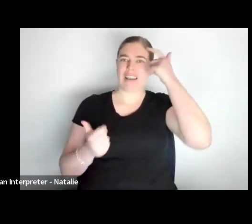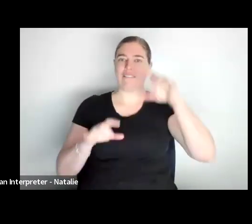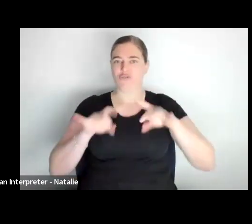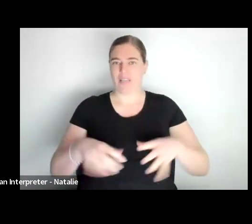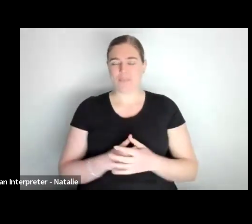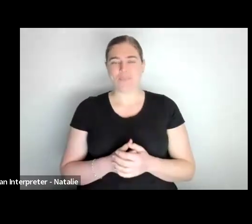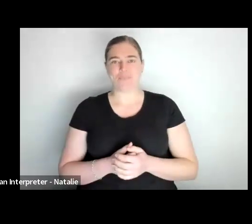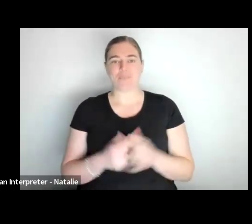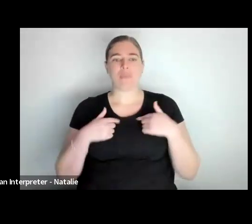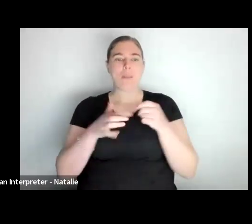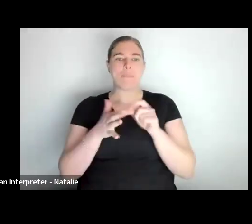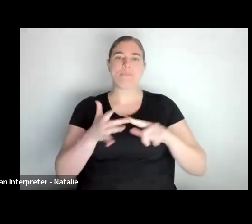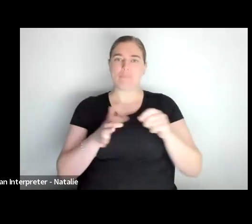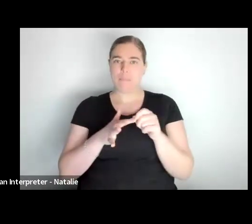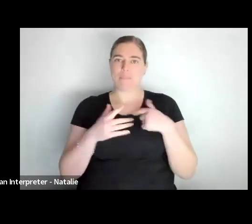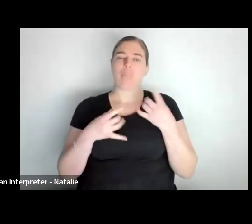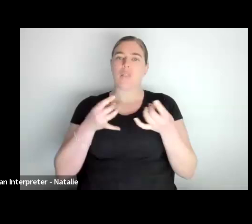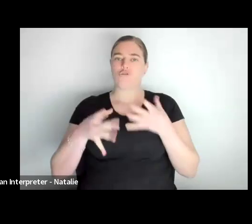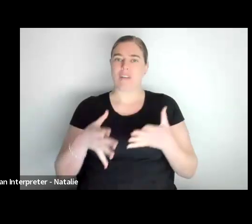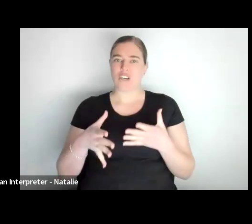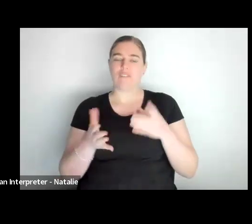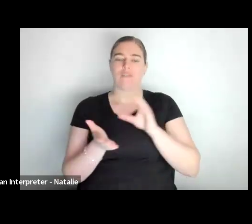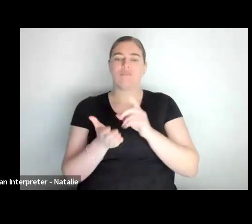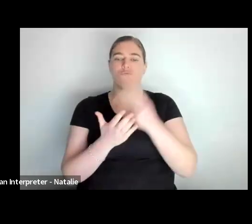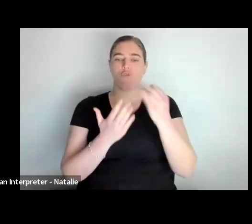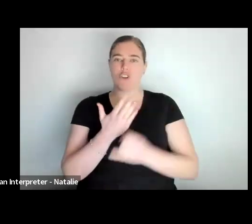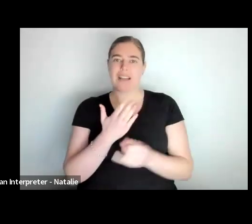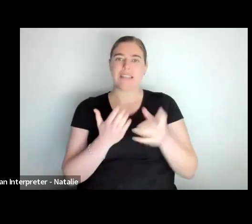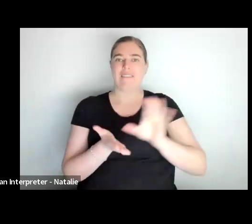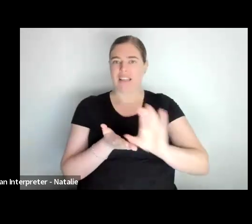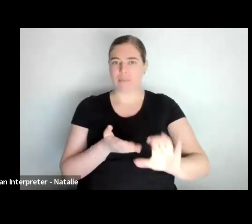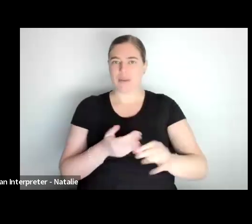Pip Wittenoom and I am the director of project assessment. I'm joining you from the Creative